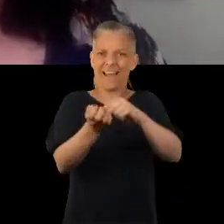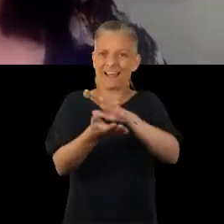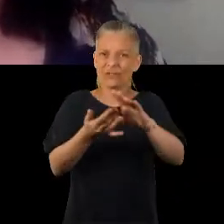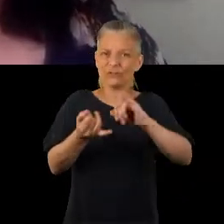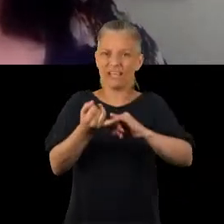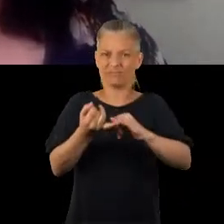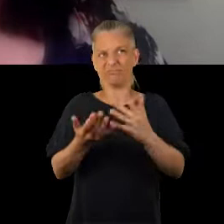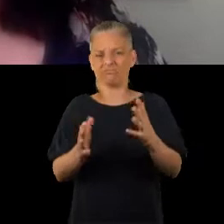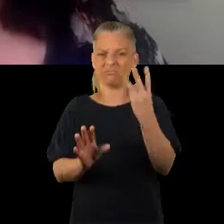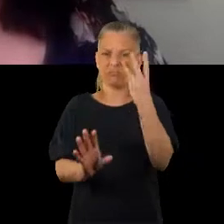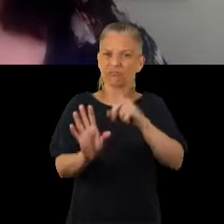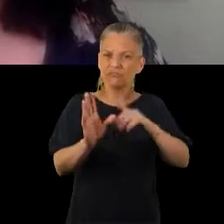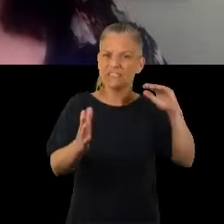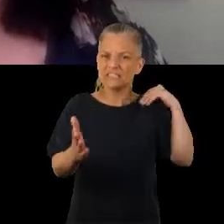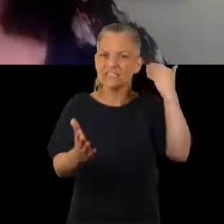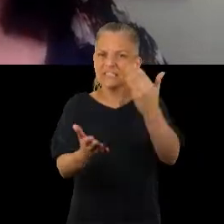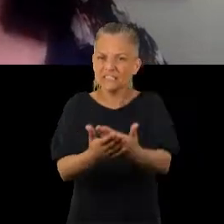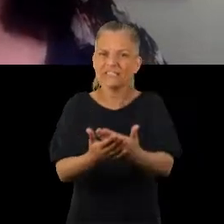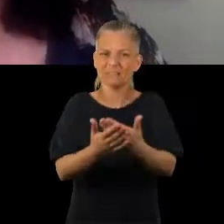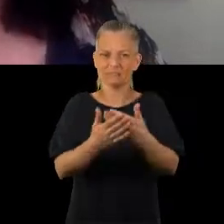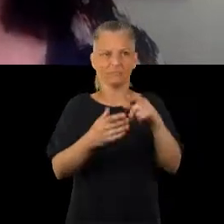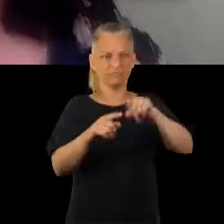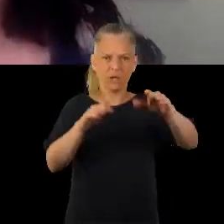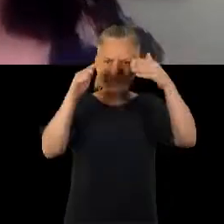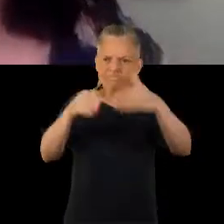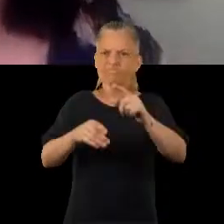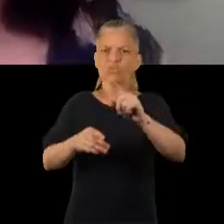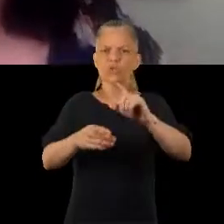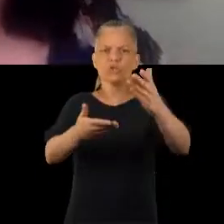policing and I felt like it was really interesting the way that we would bring certain people through